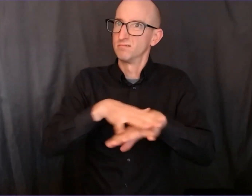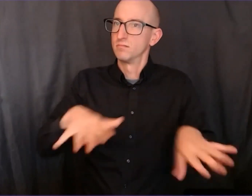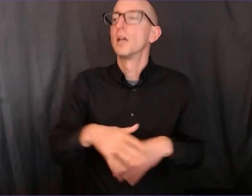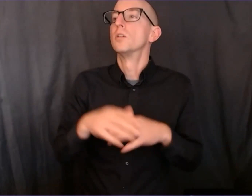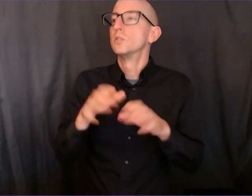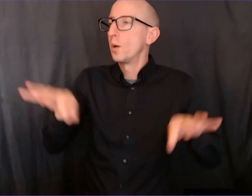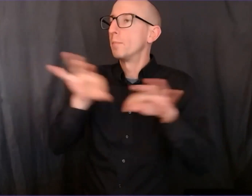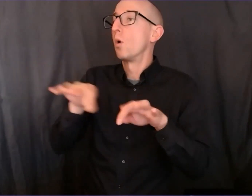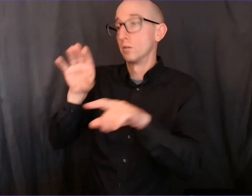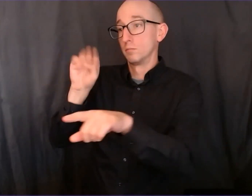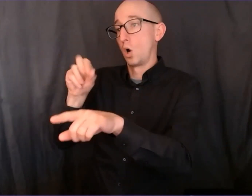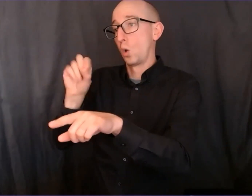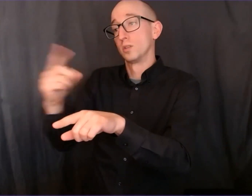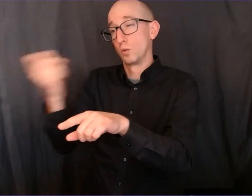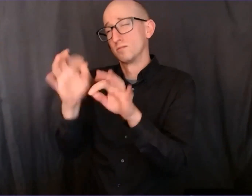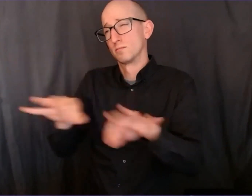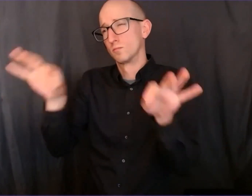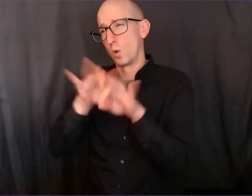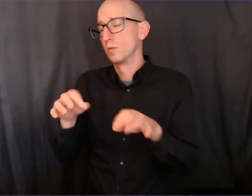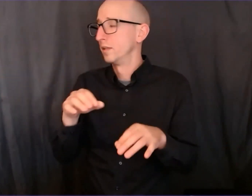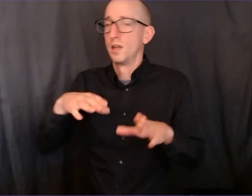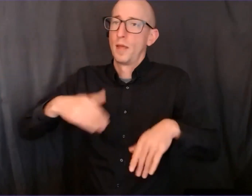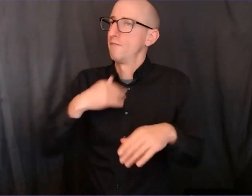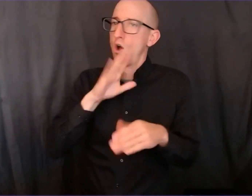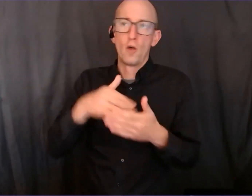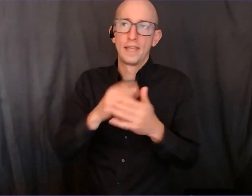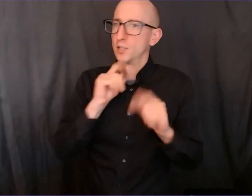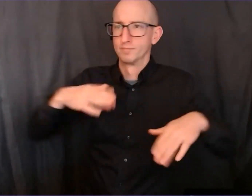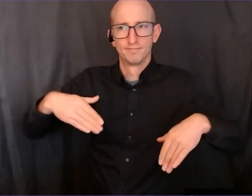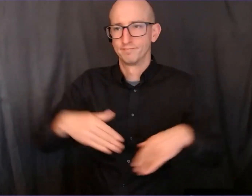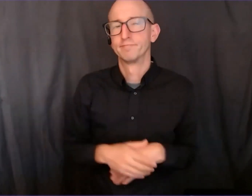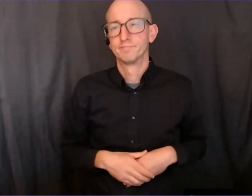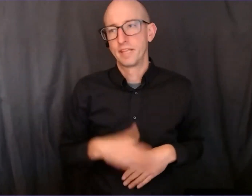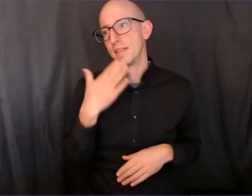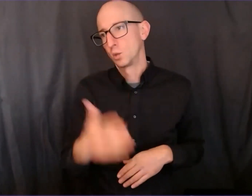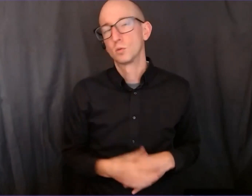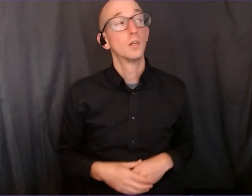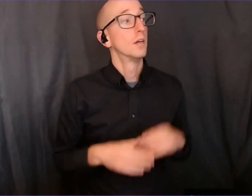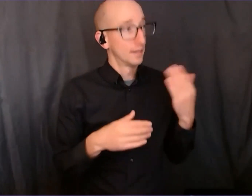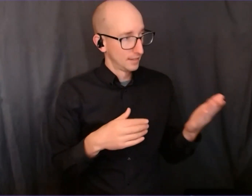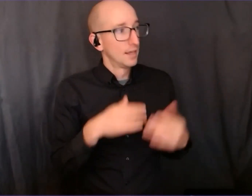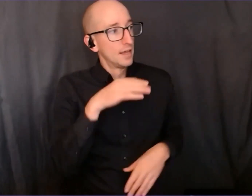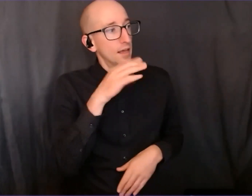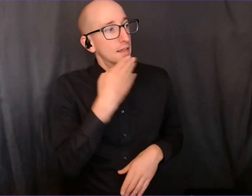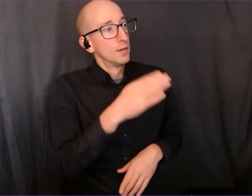the upcoming funding opportunity. So next slide. This is going to be a-- we're anticipating a $3